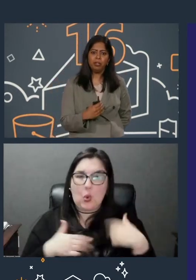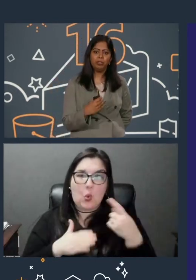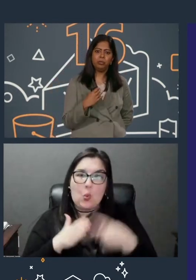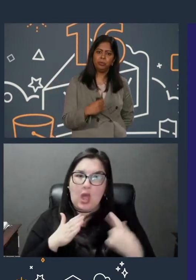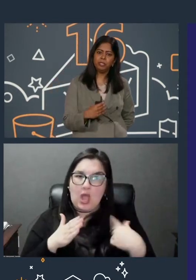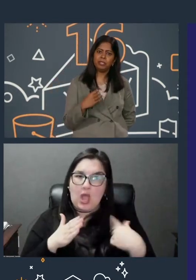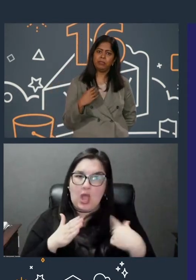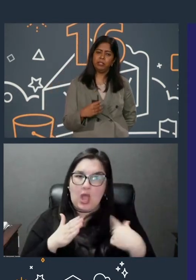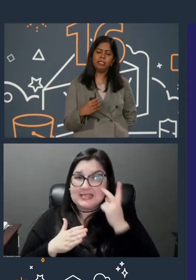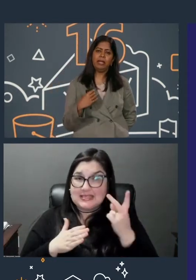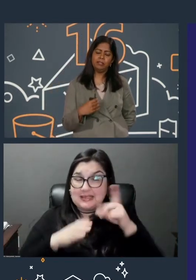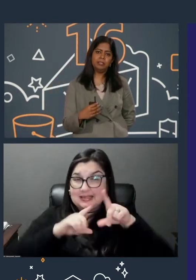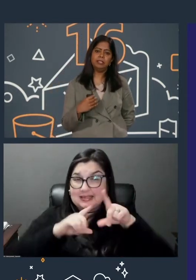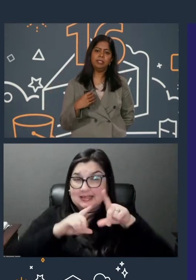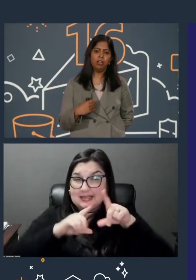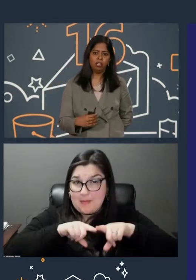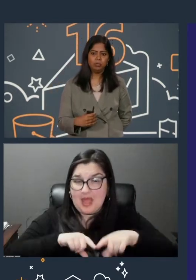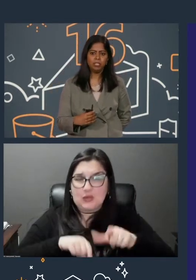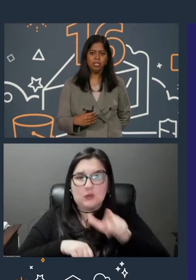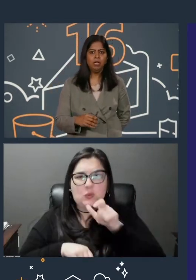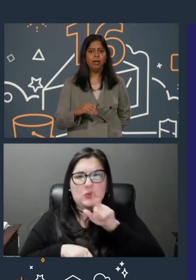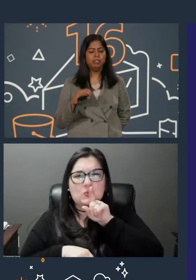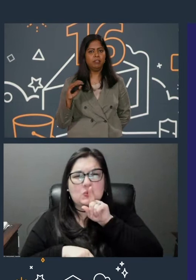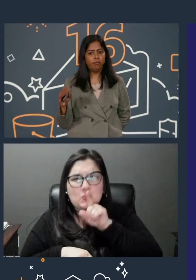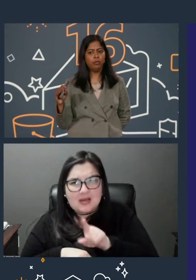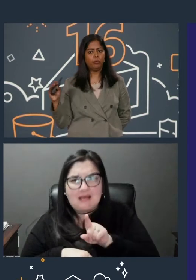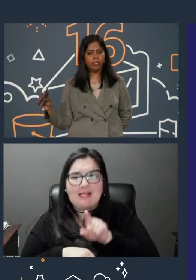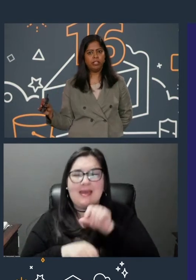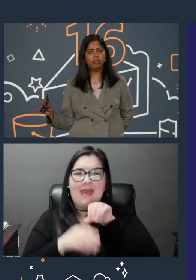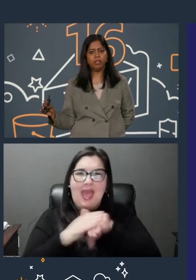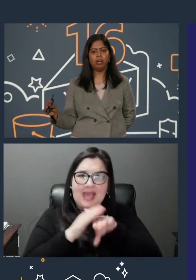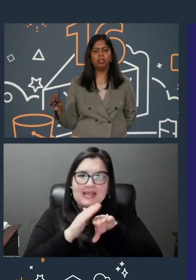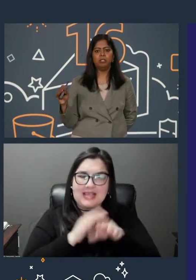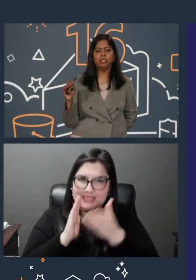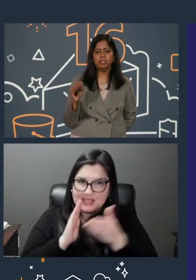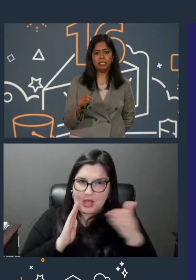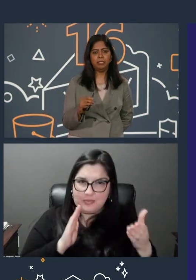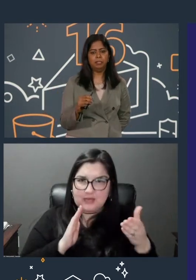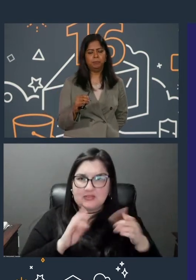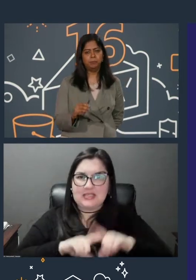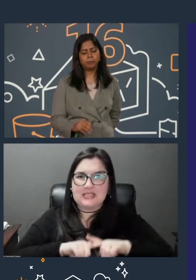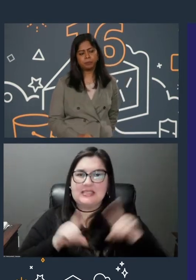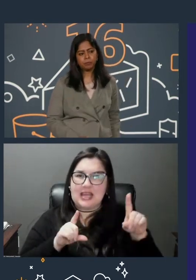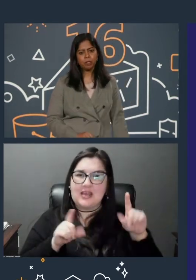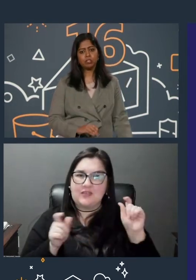on who is really accessing the object, a different variant of that object is needed.